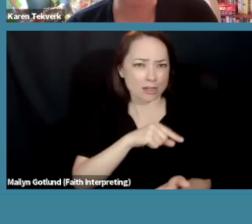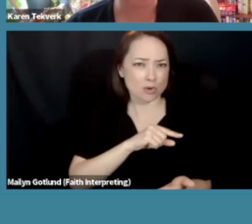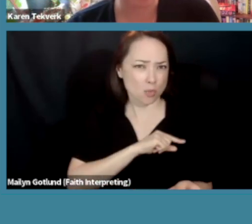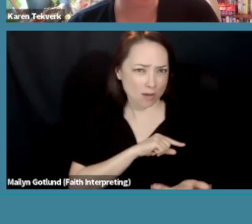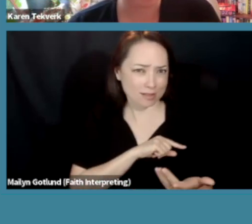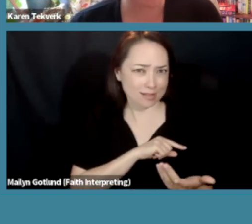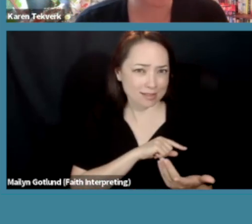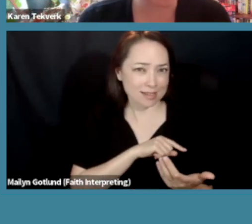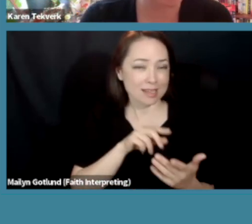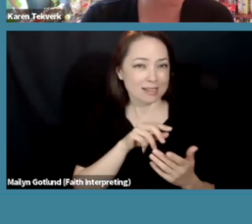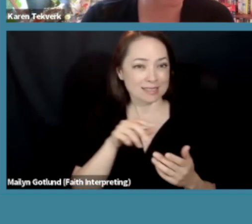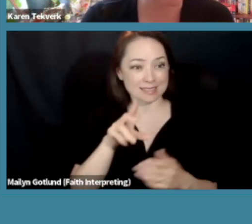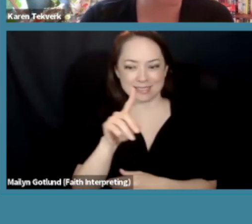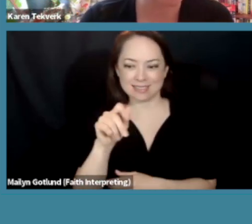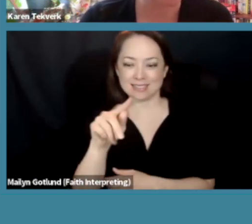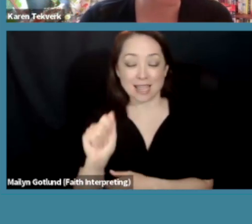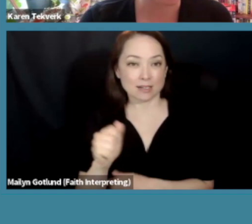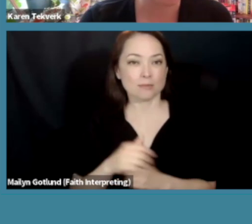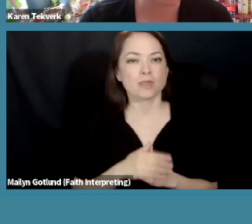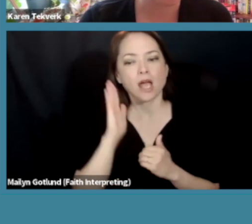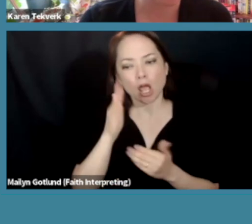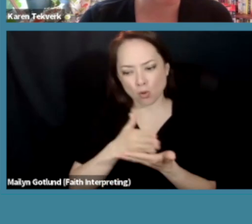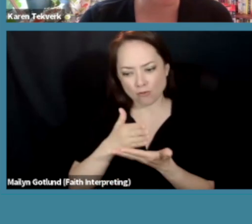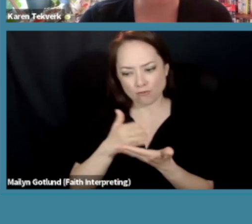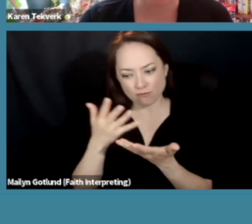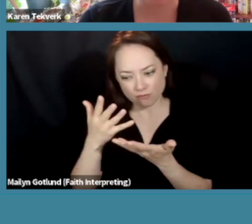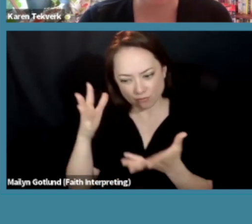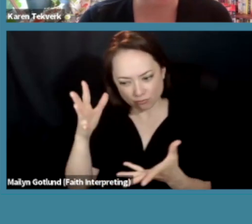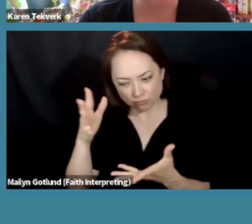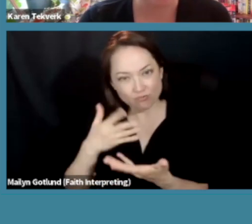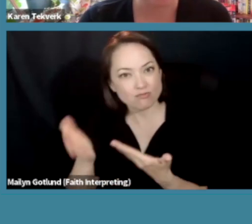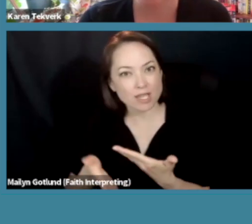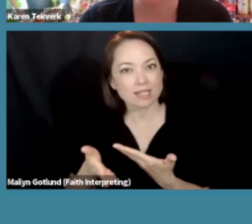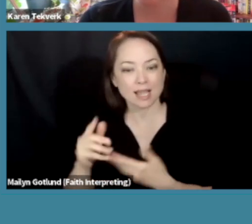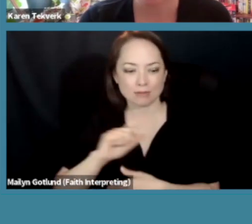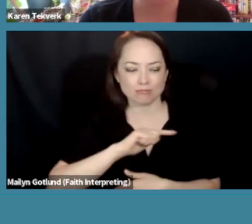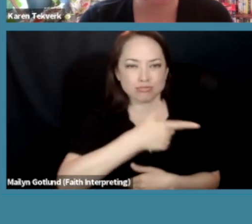All right, I'll wrap things up and turn it back over to Bill for the next slide.